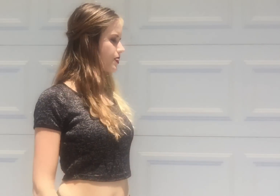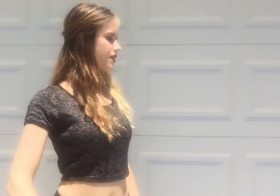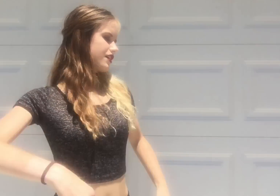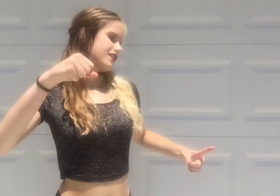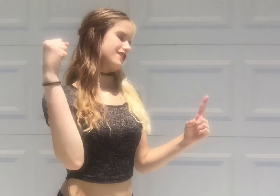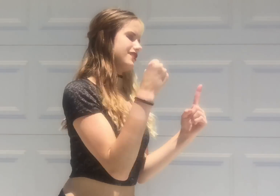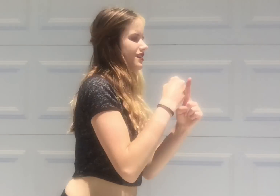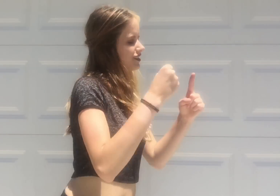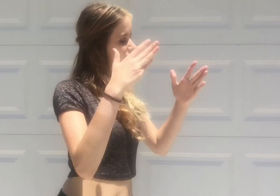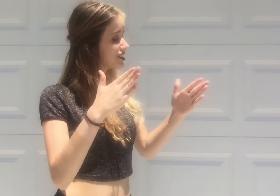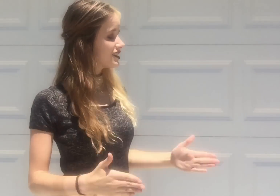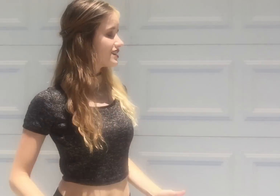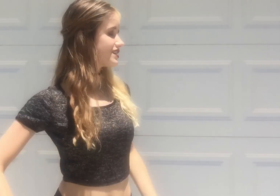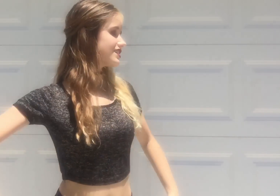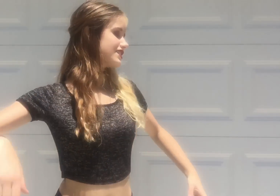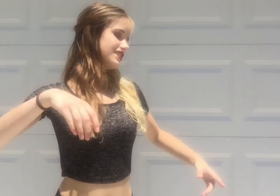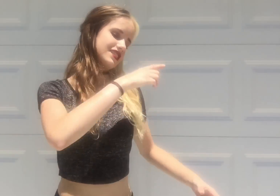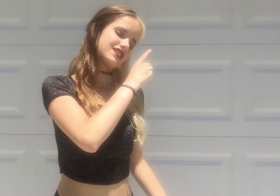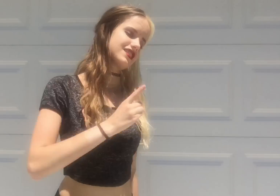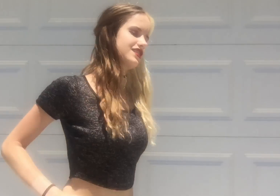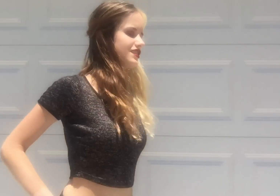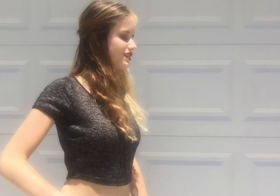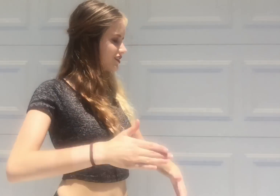The beaten and the damned?"